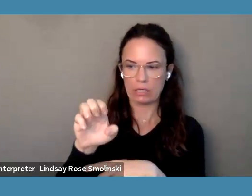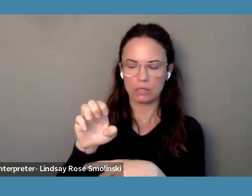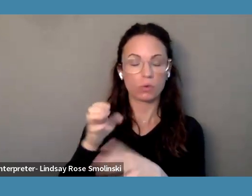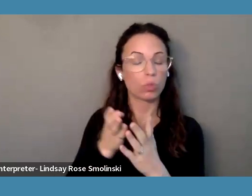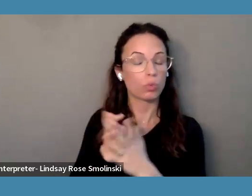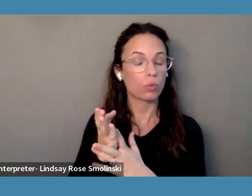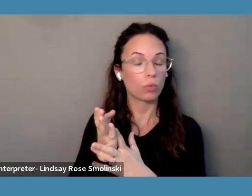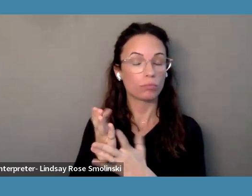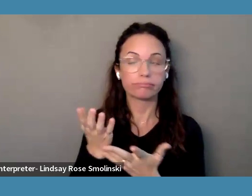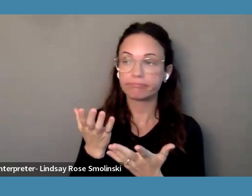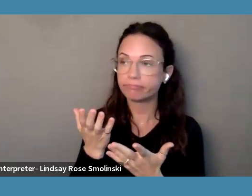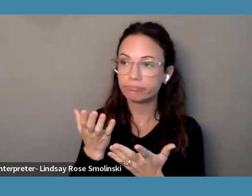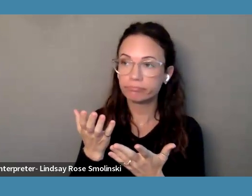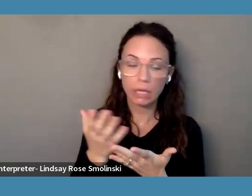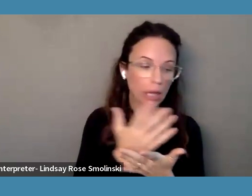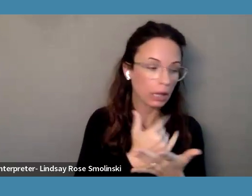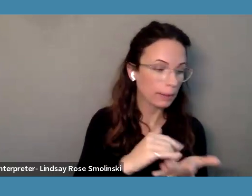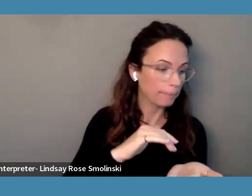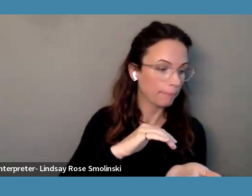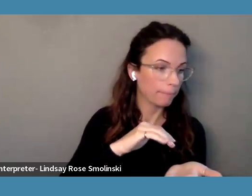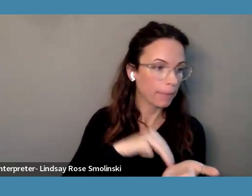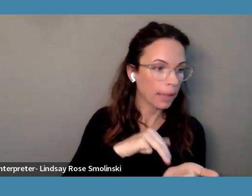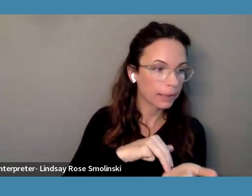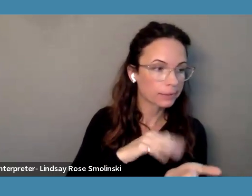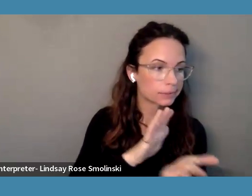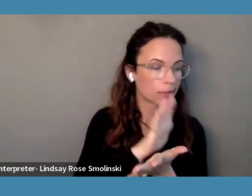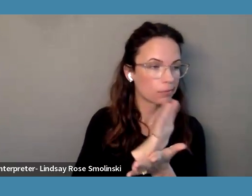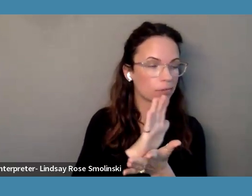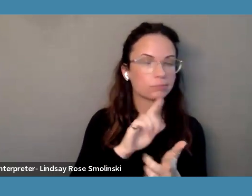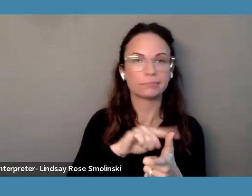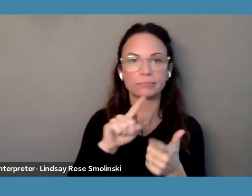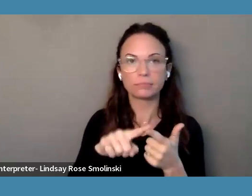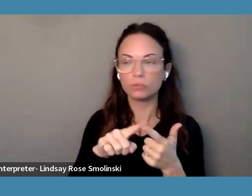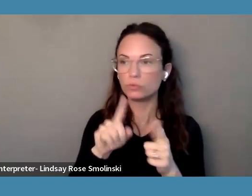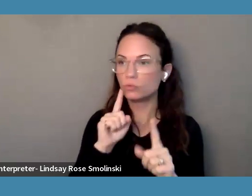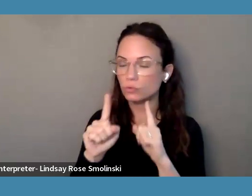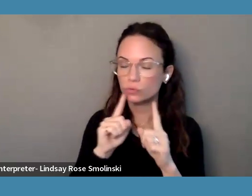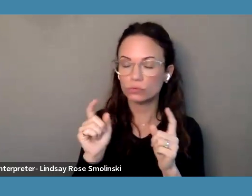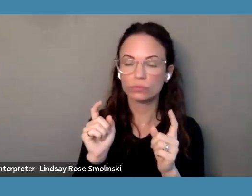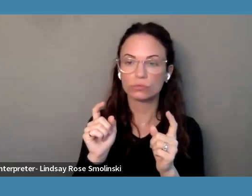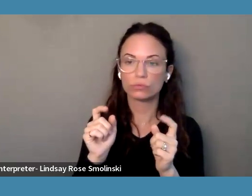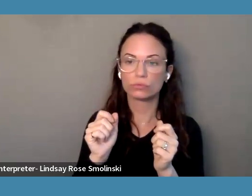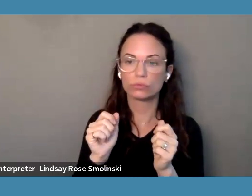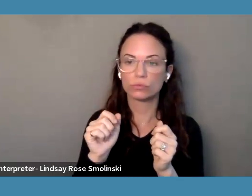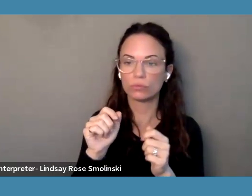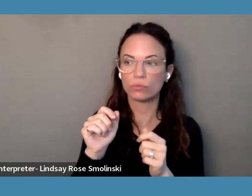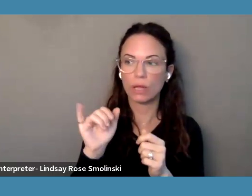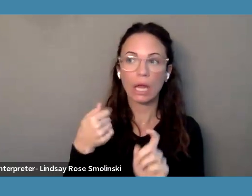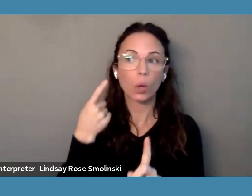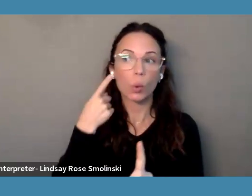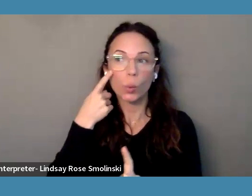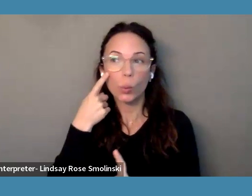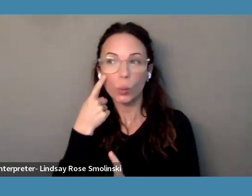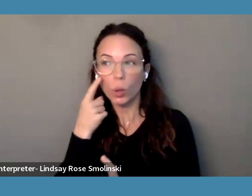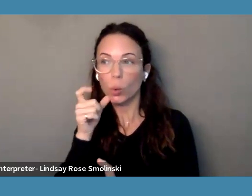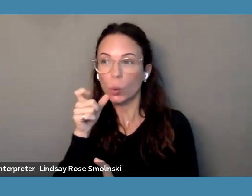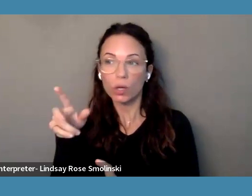if it's medical documentation, if it's talking to witnesses, that could be providers